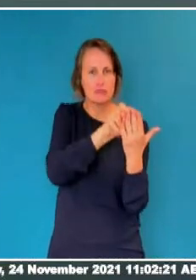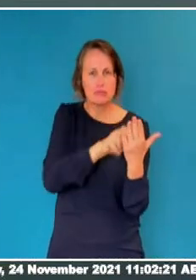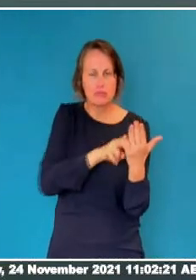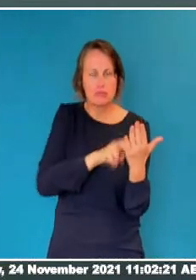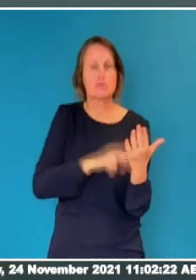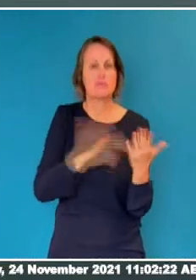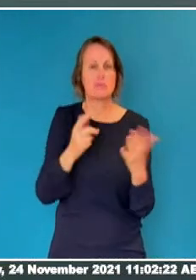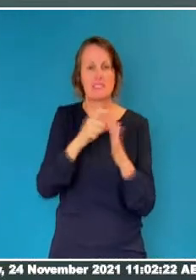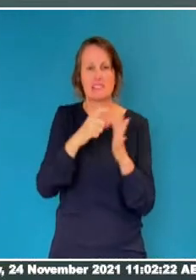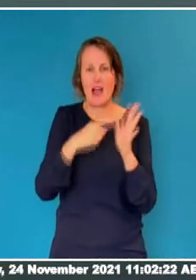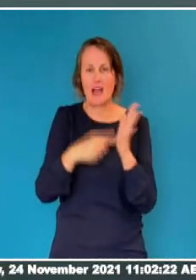information that you've referred to today, yes.